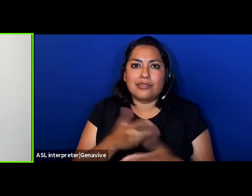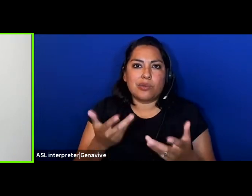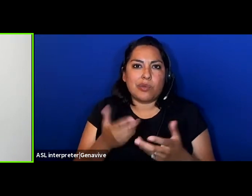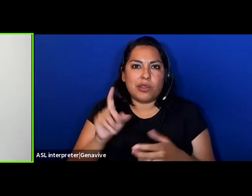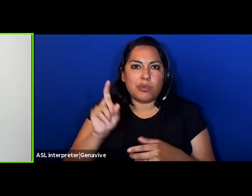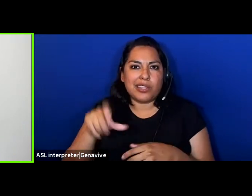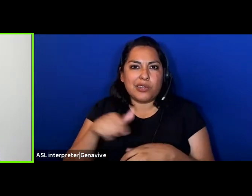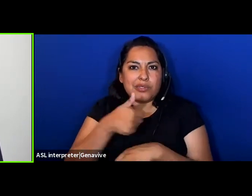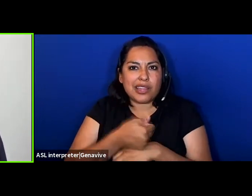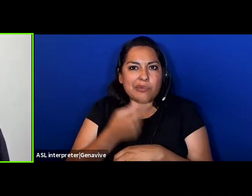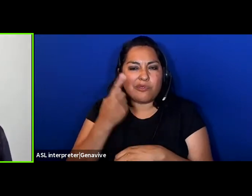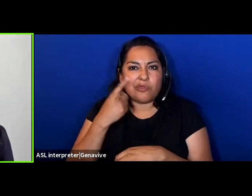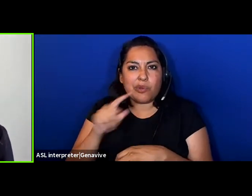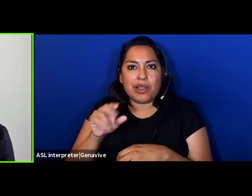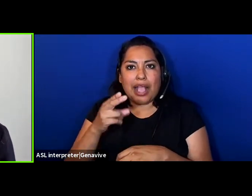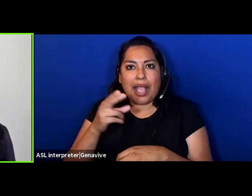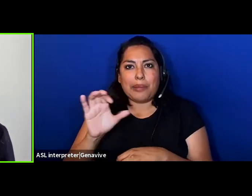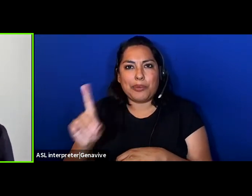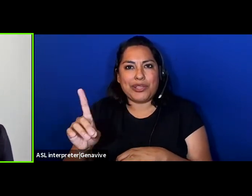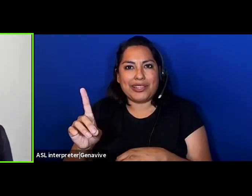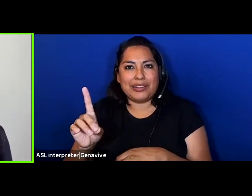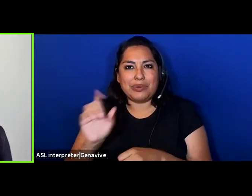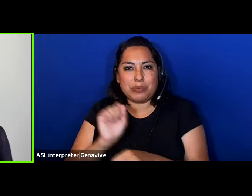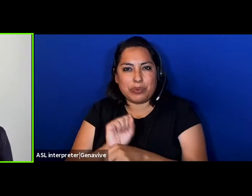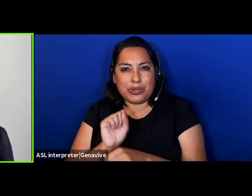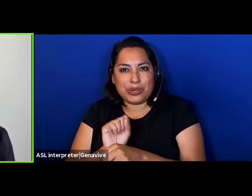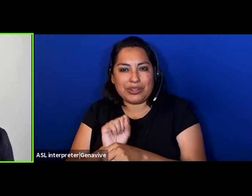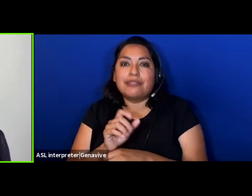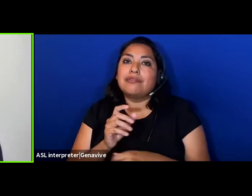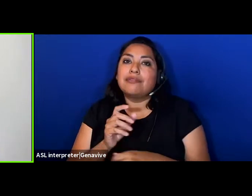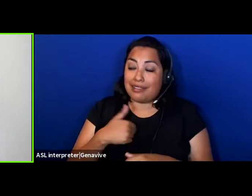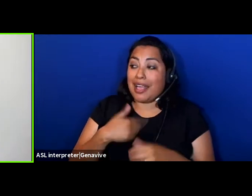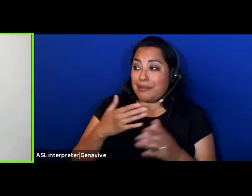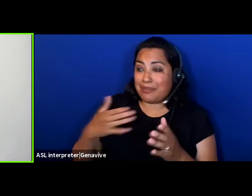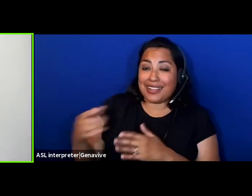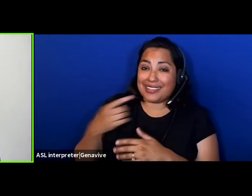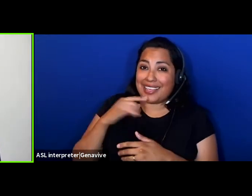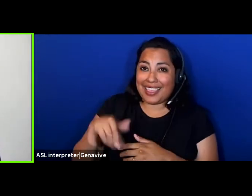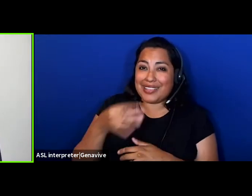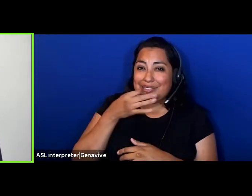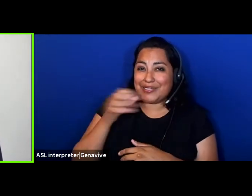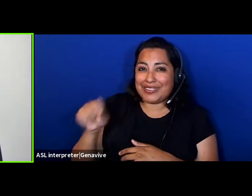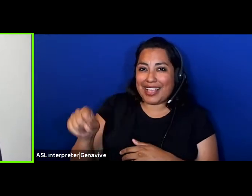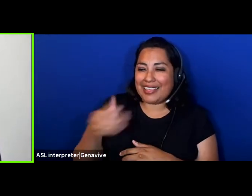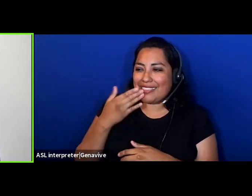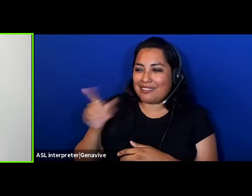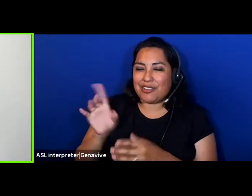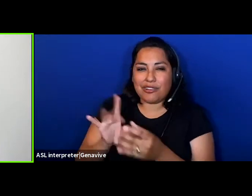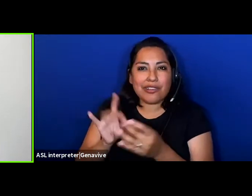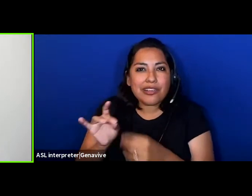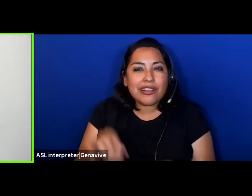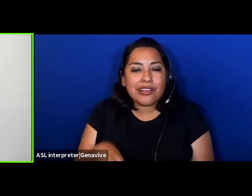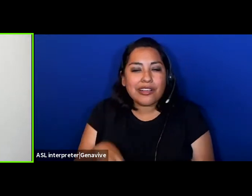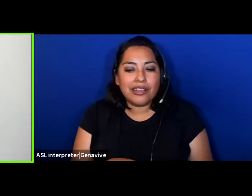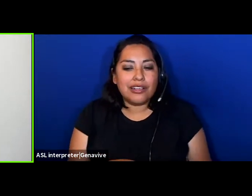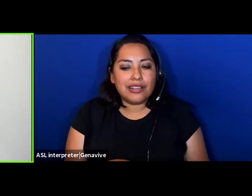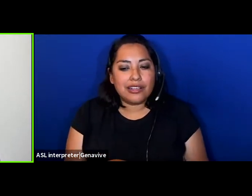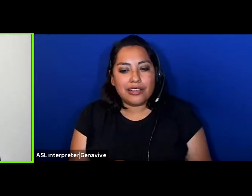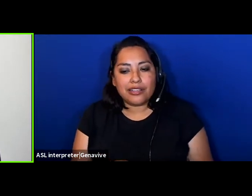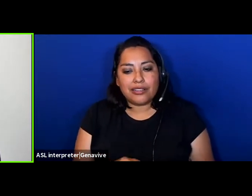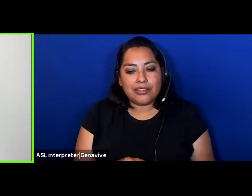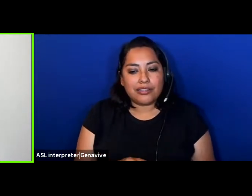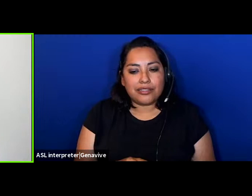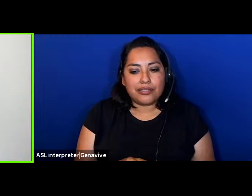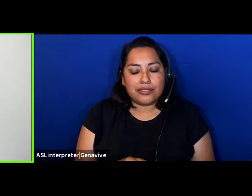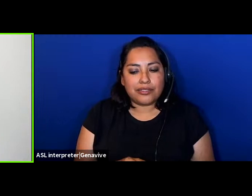hybrid?” I was going to go there next so we are on the same page. We have this